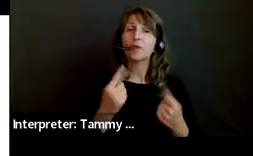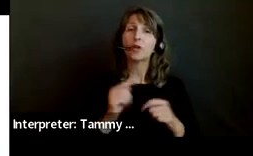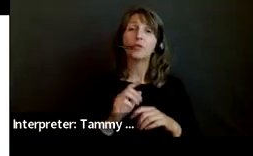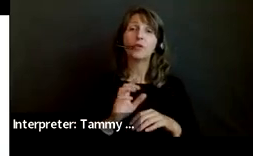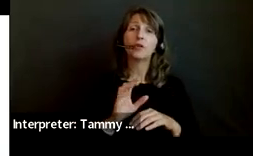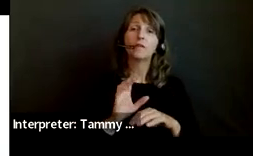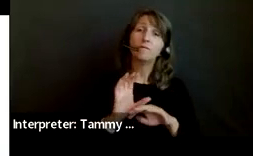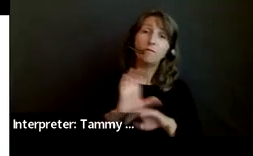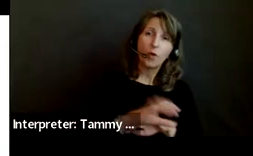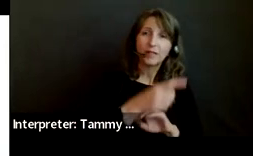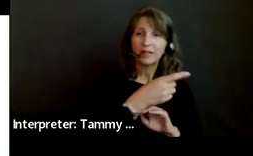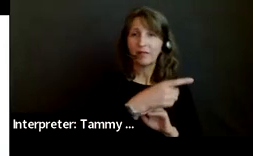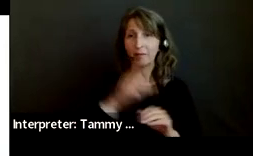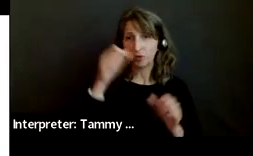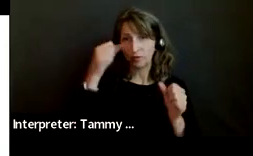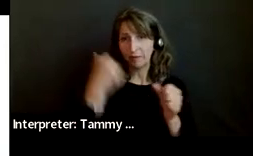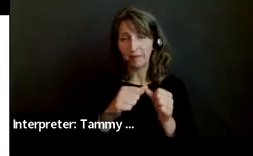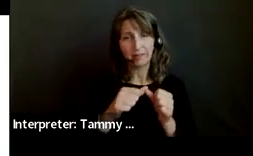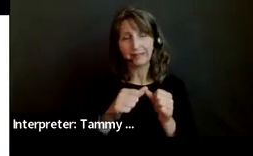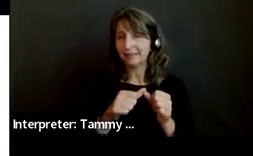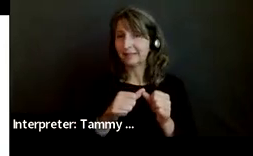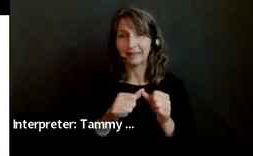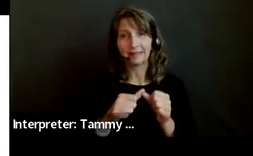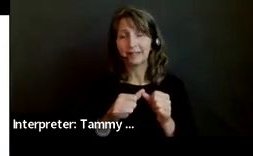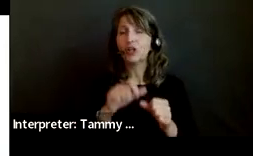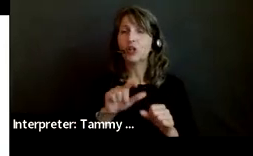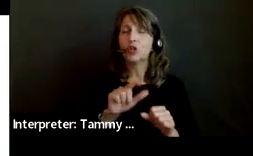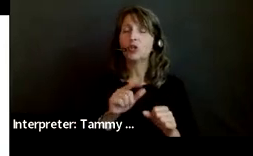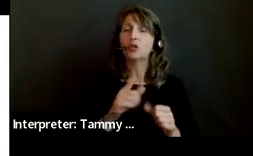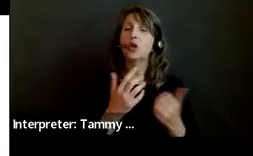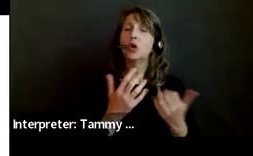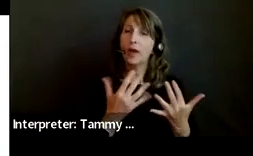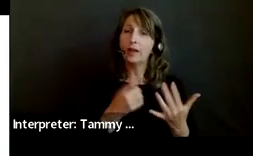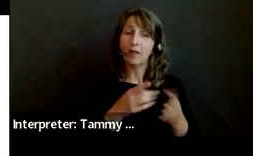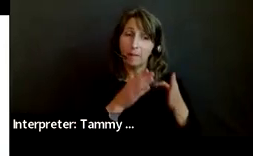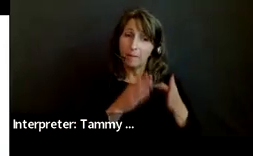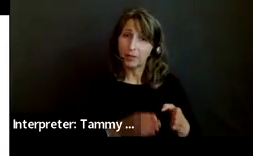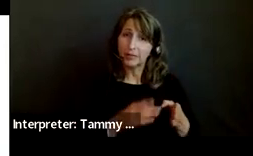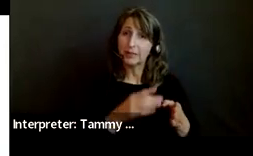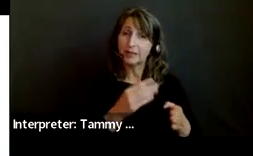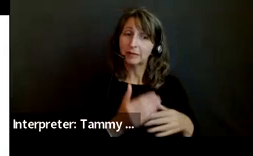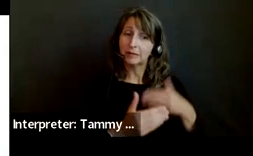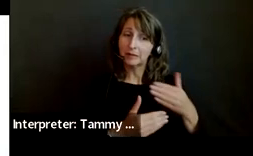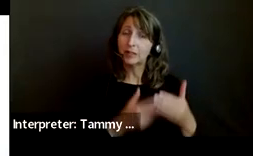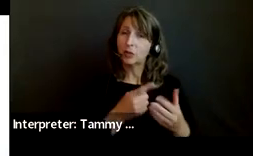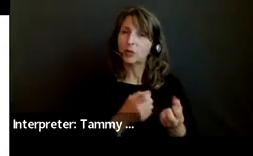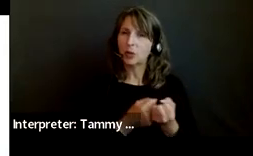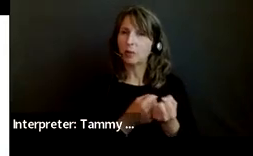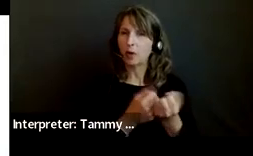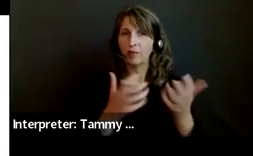You want to take the person you are responding to lead. I'll help Gilbert's can support someone who has experienced a trauma.